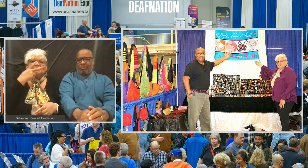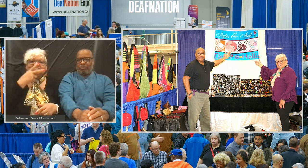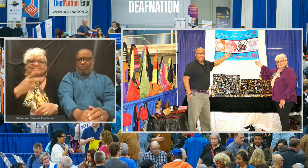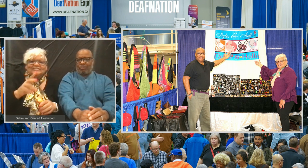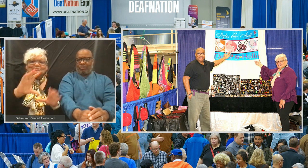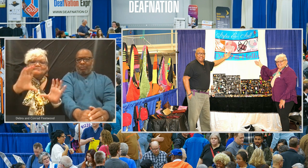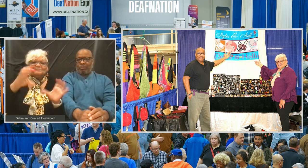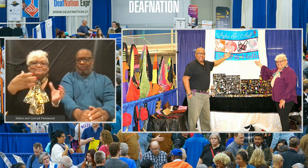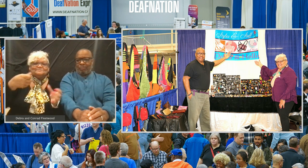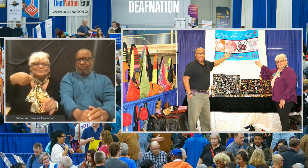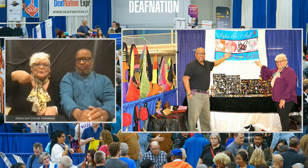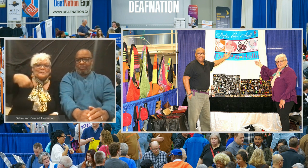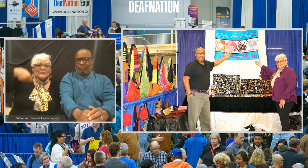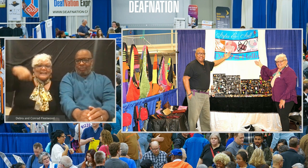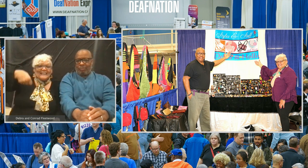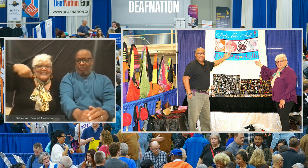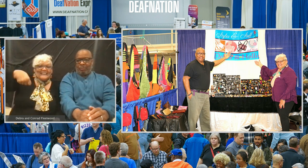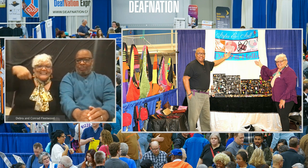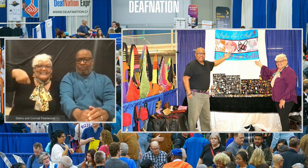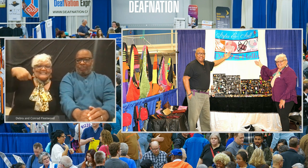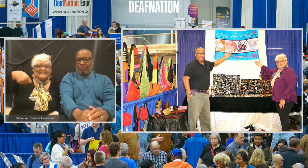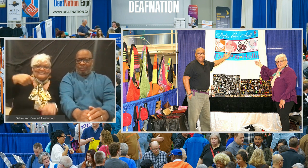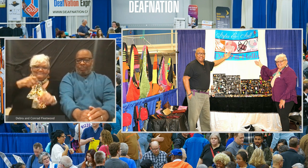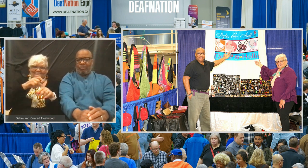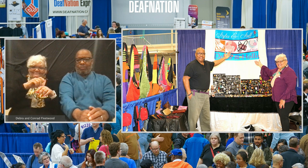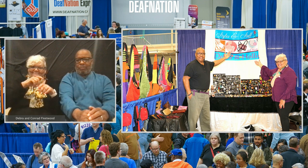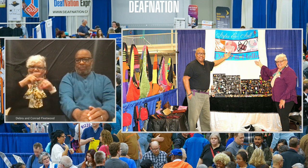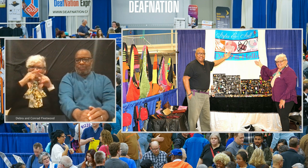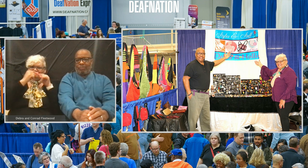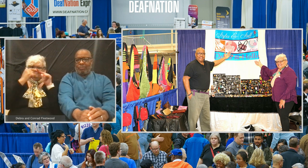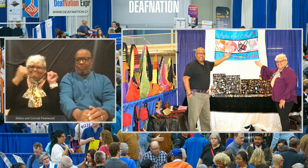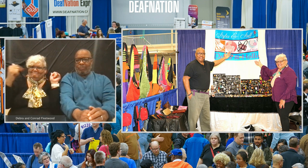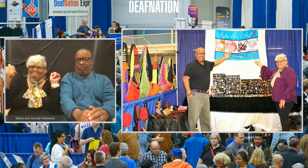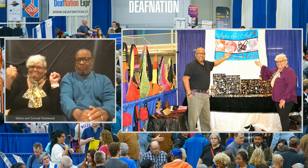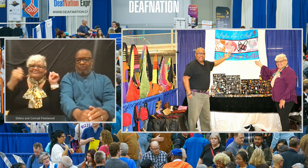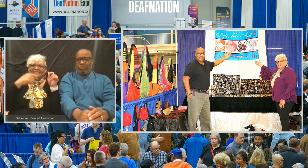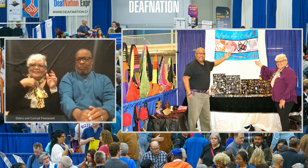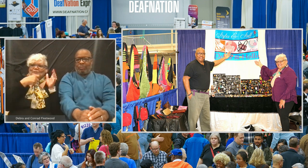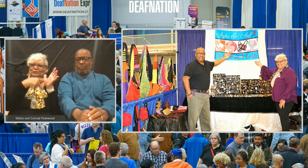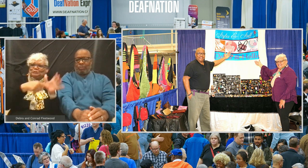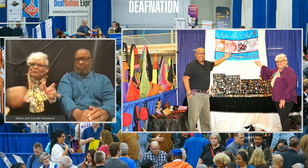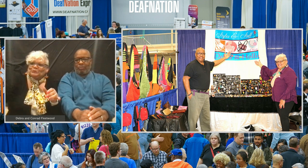You can see a bunch of bags, a wide variety. I want to show you.